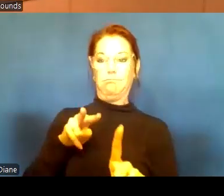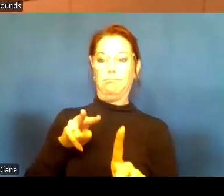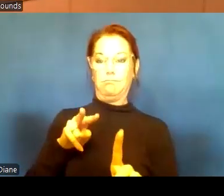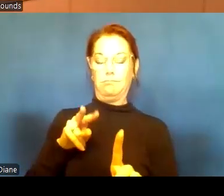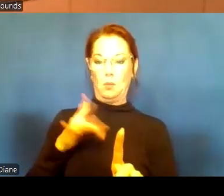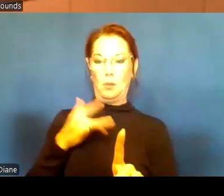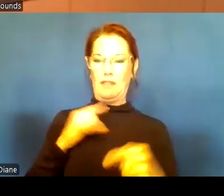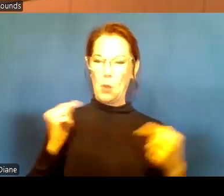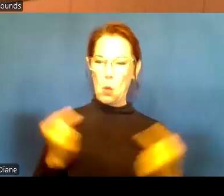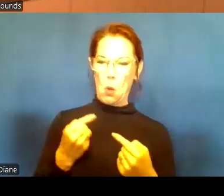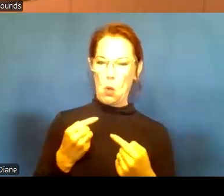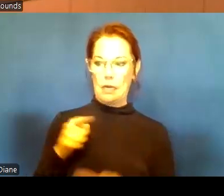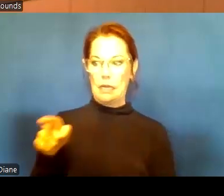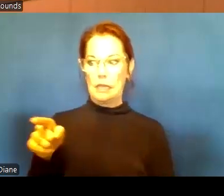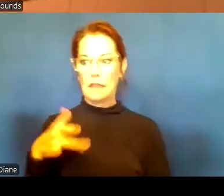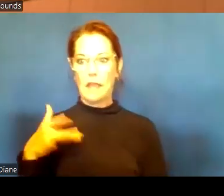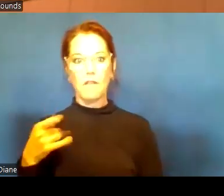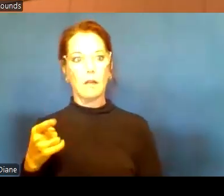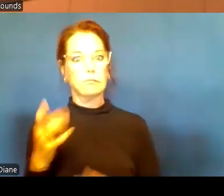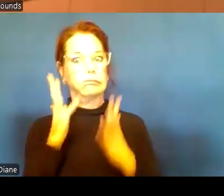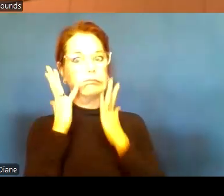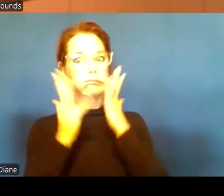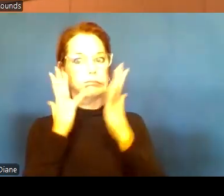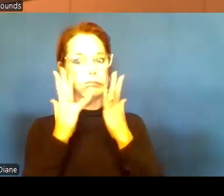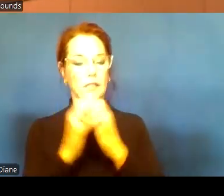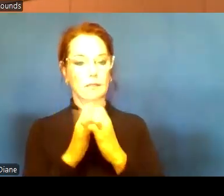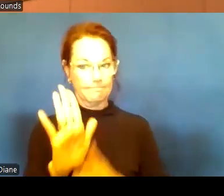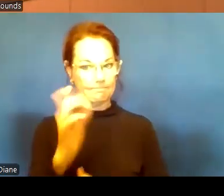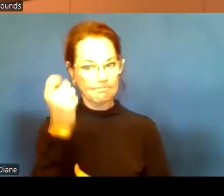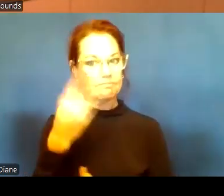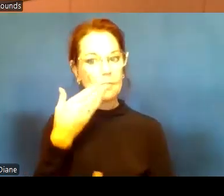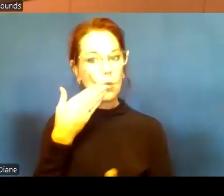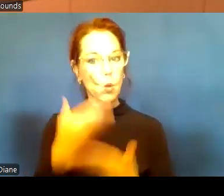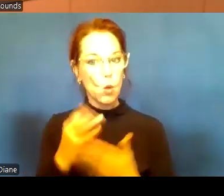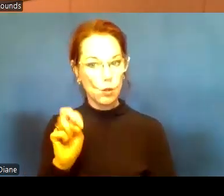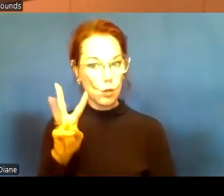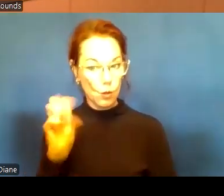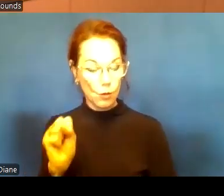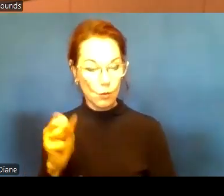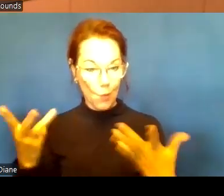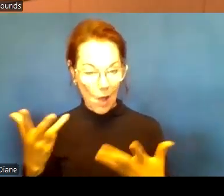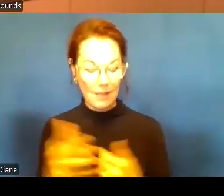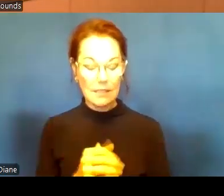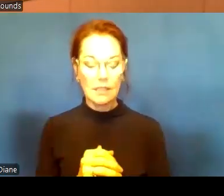end they were feeling mortified the good news was that it was a really wonderful productive